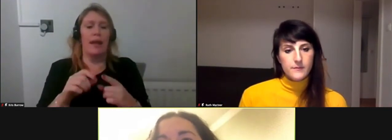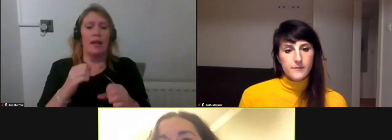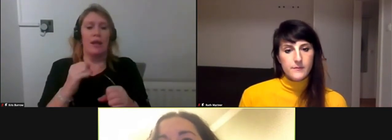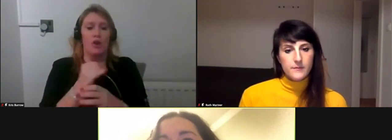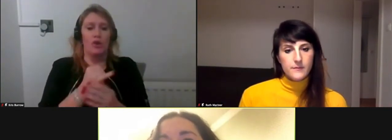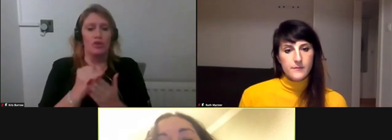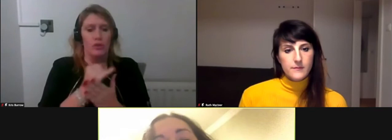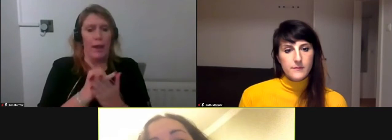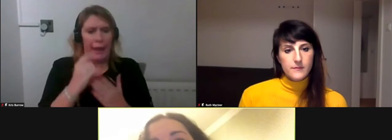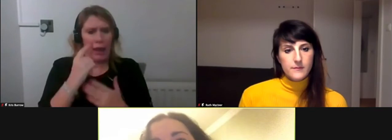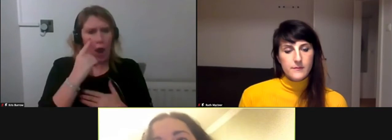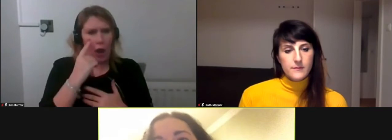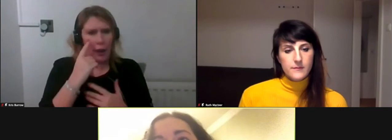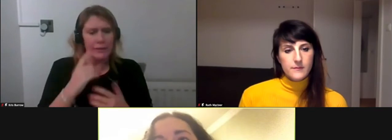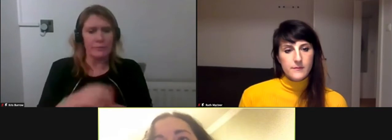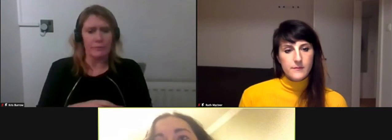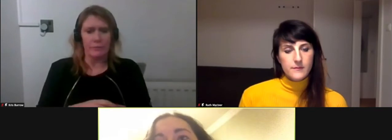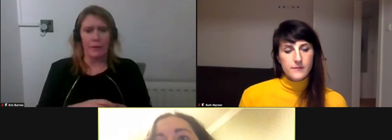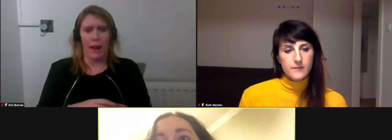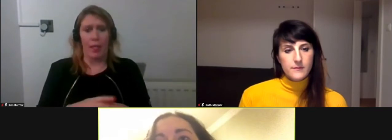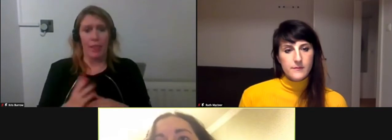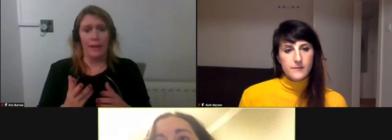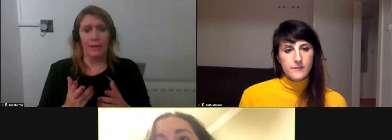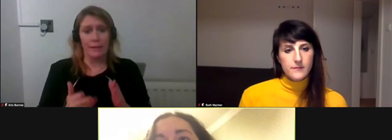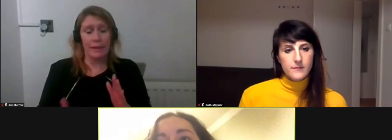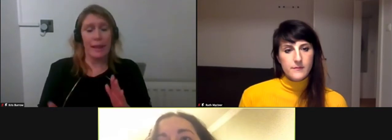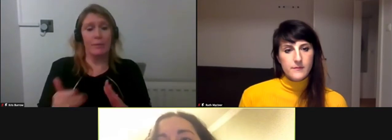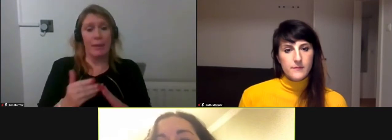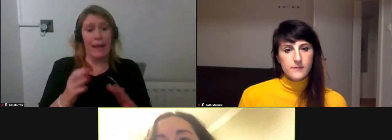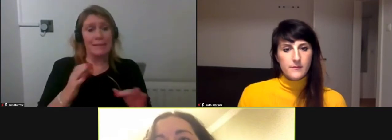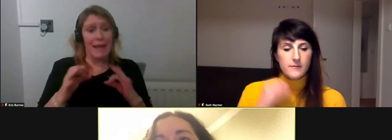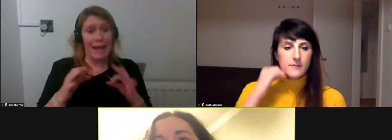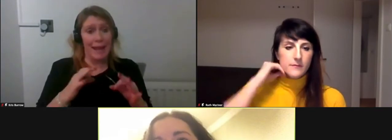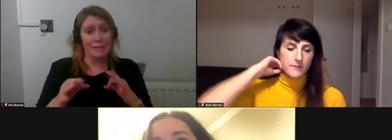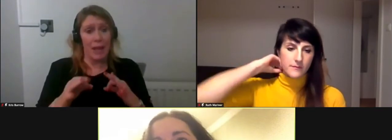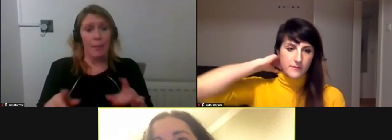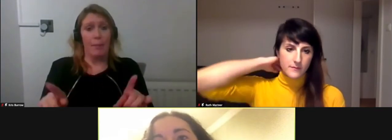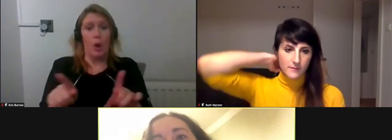came on board as the Audio Description ad